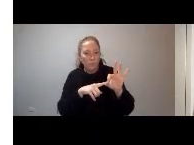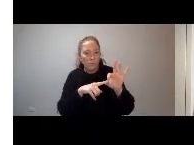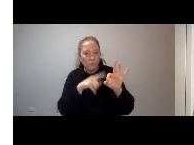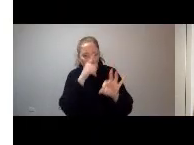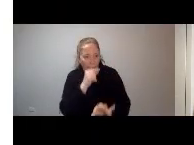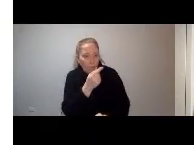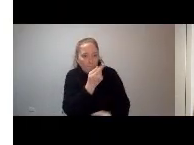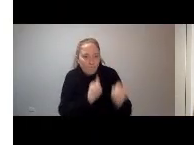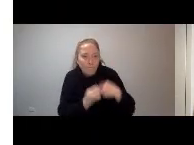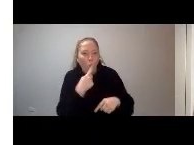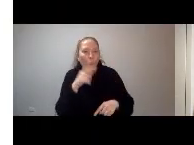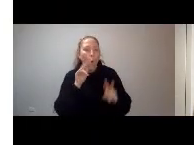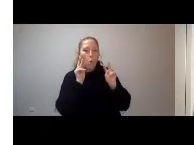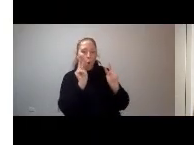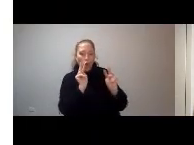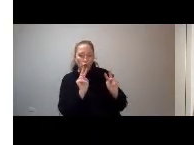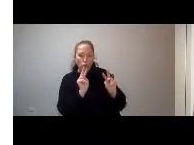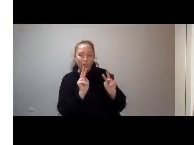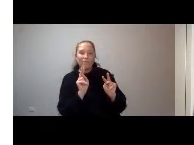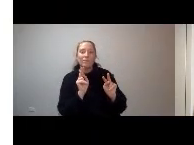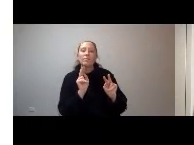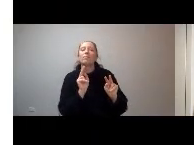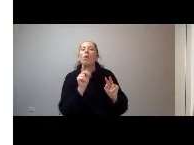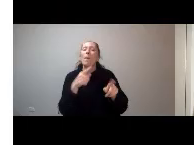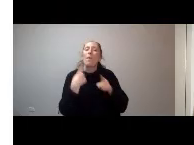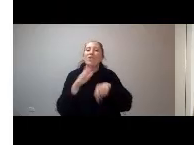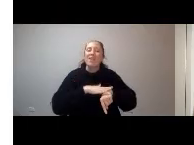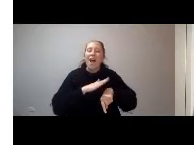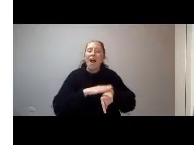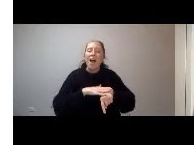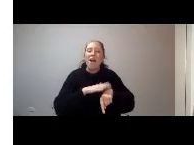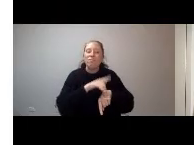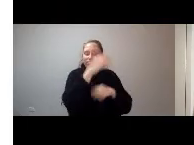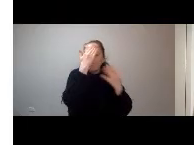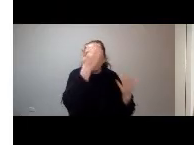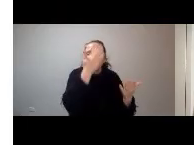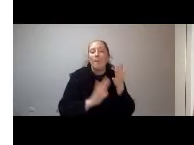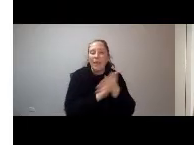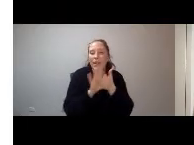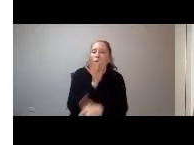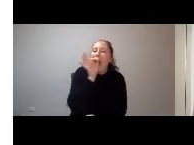or to ask other people who know them well about. And I'm not going to read through these,